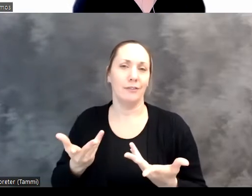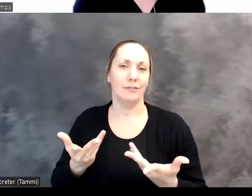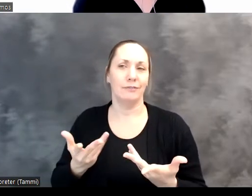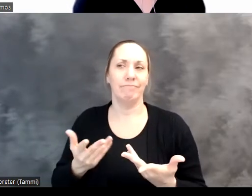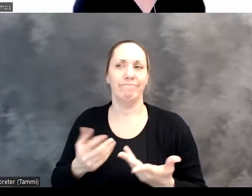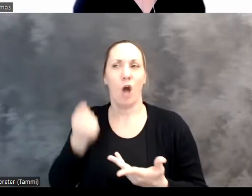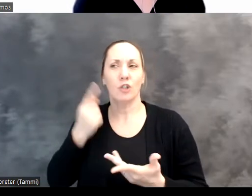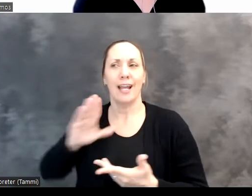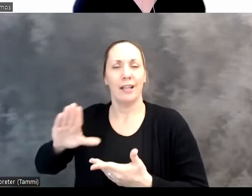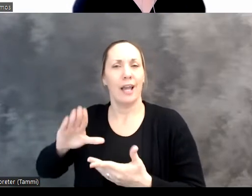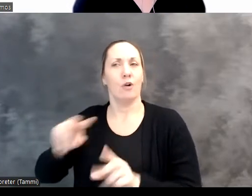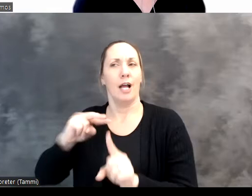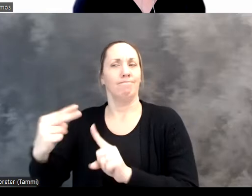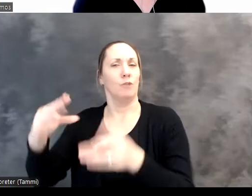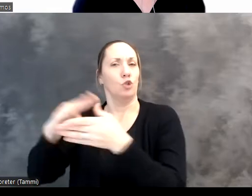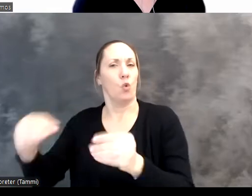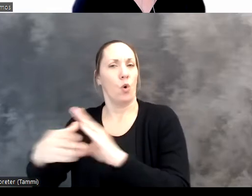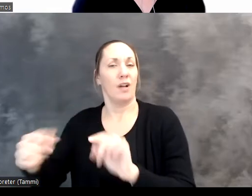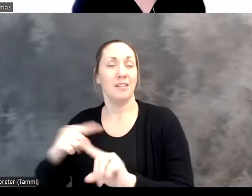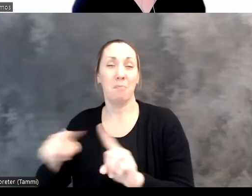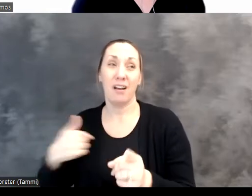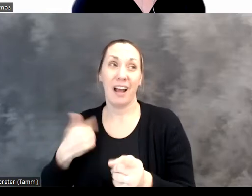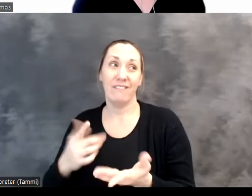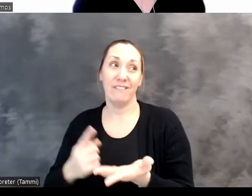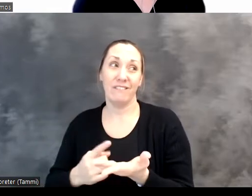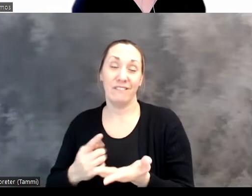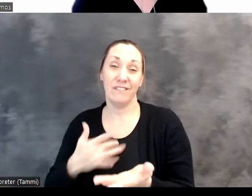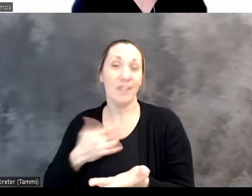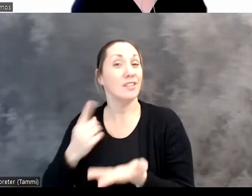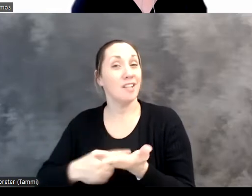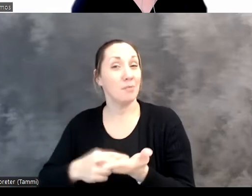maybe quantitative metrics are not the best way of capture